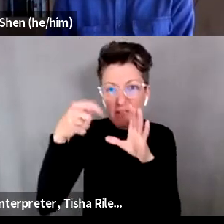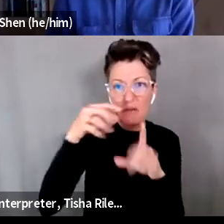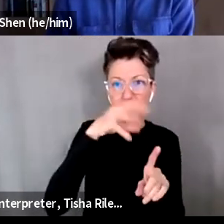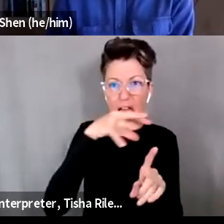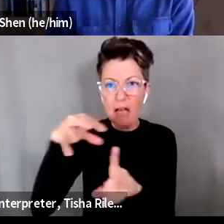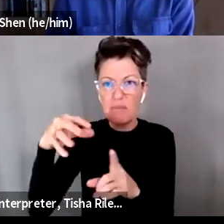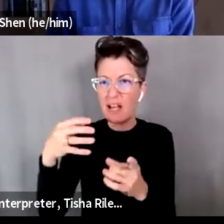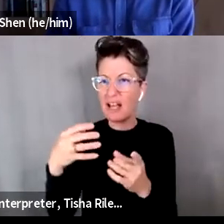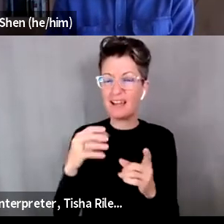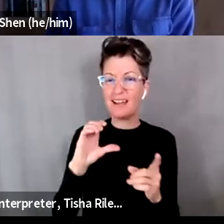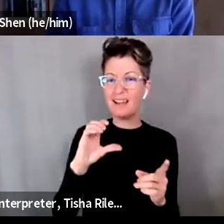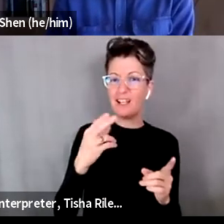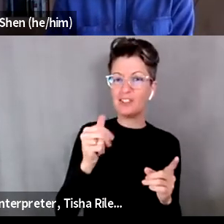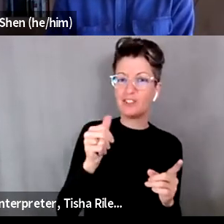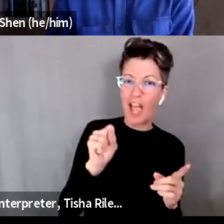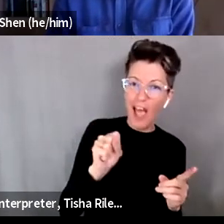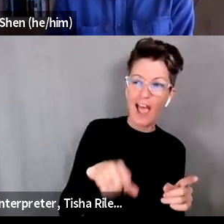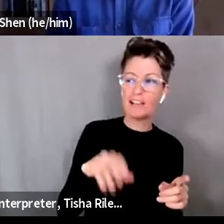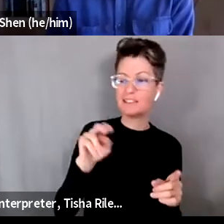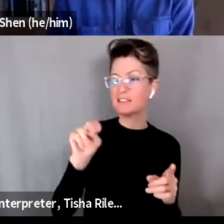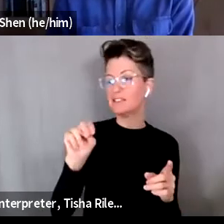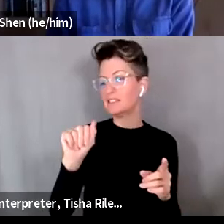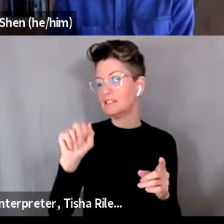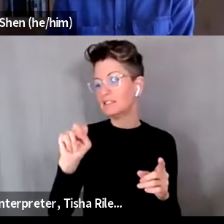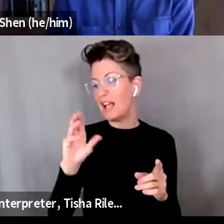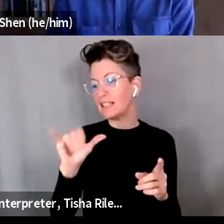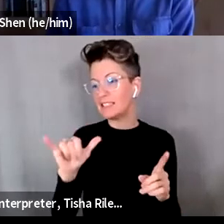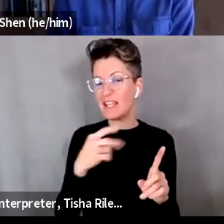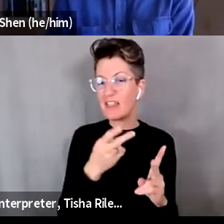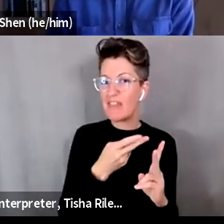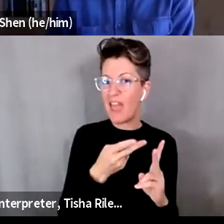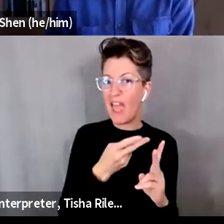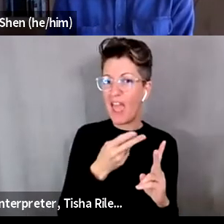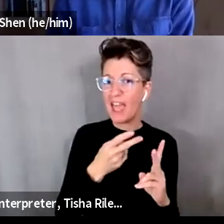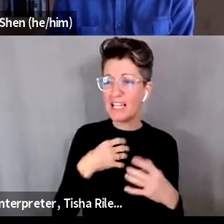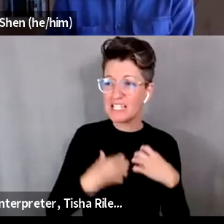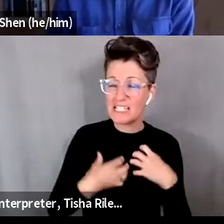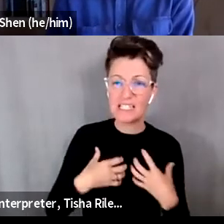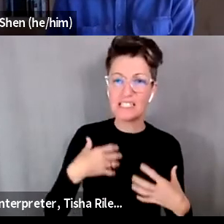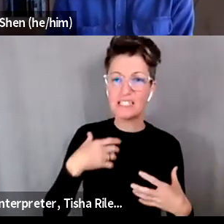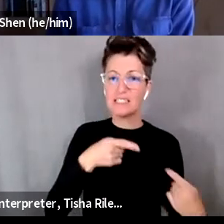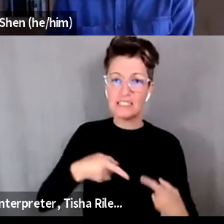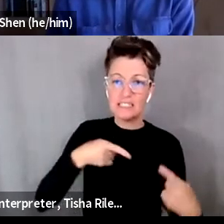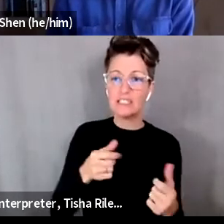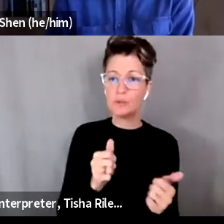Chas and Nancy were grappling with this diagnosis and with new